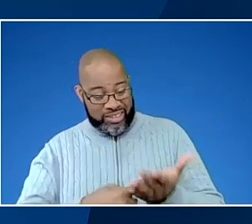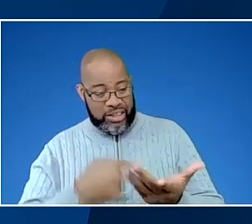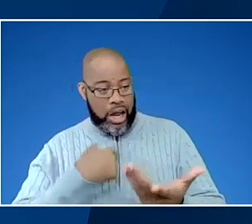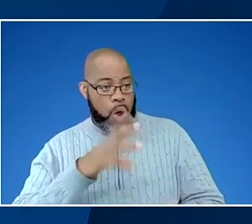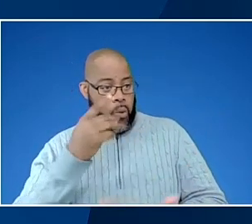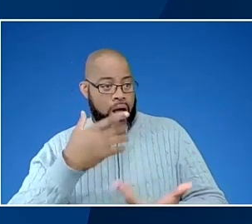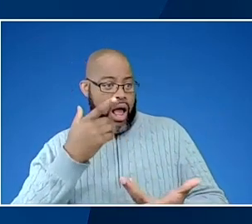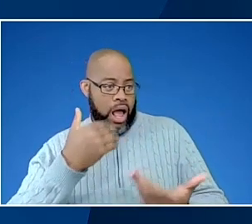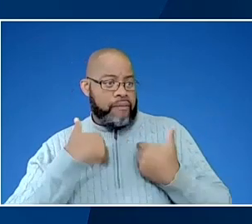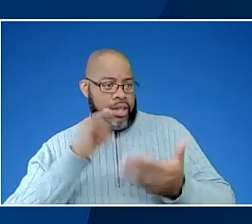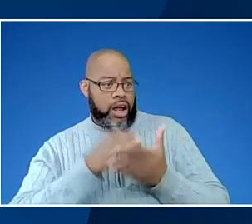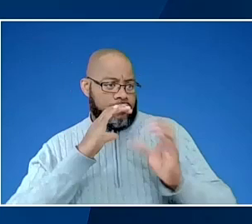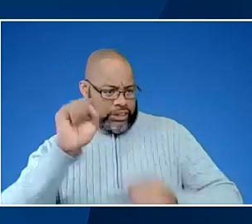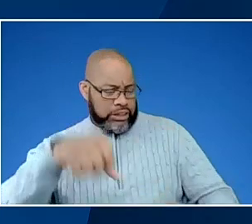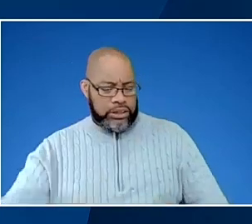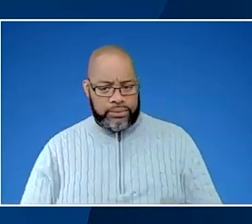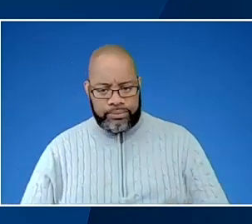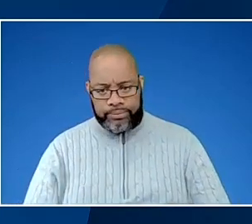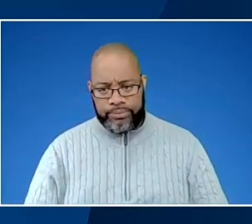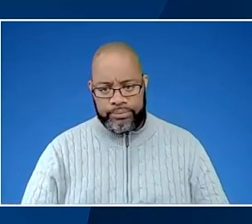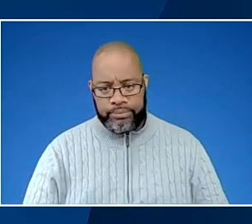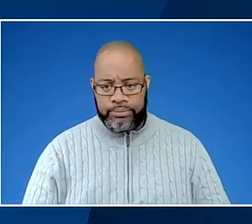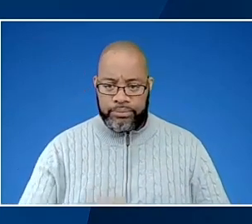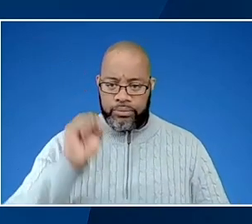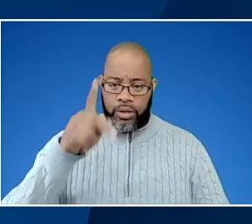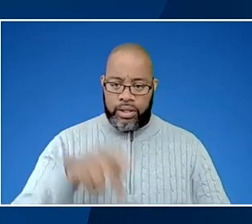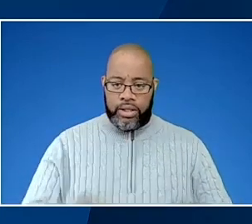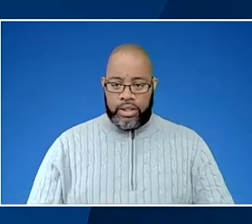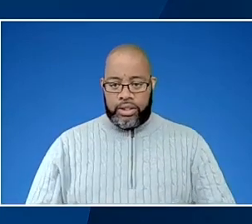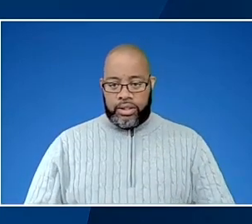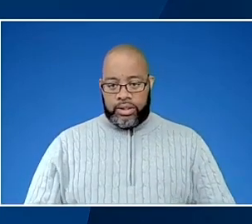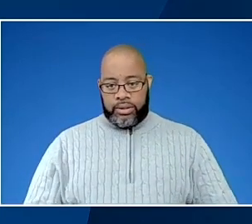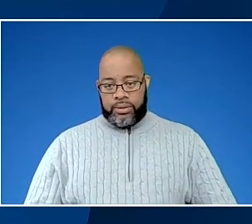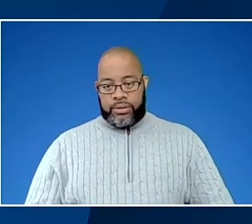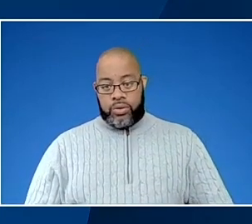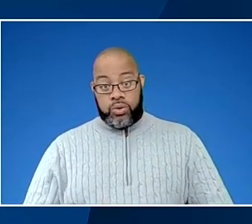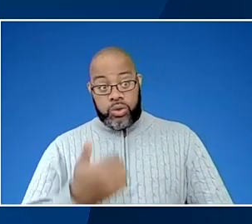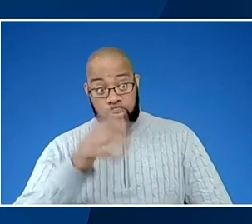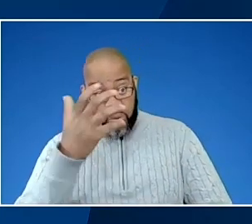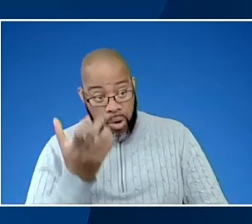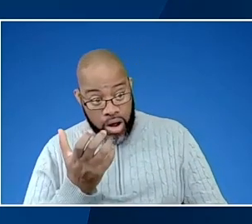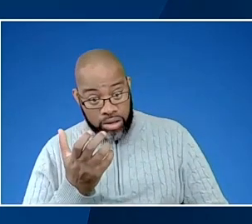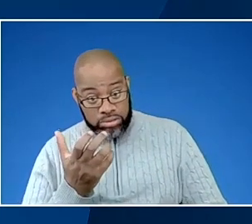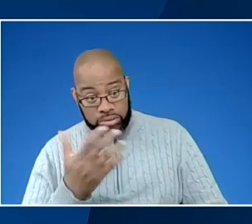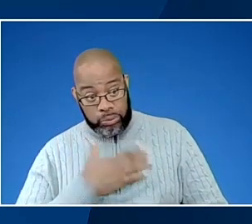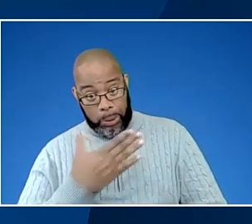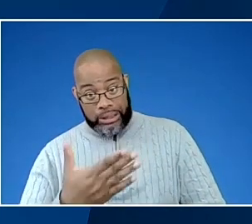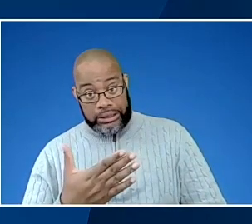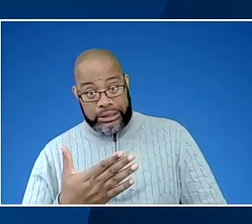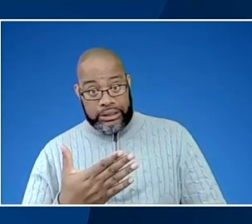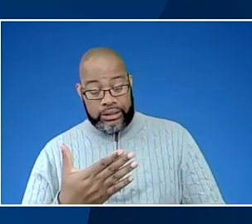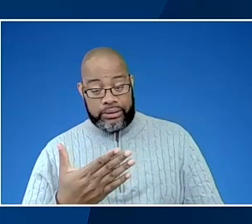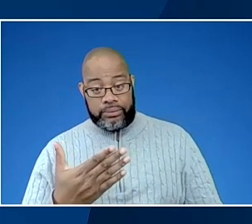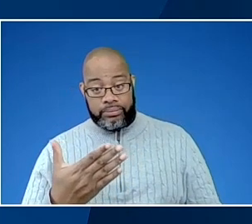conversation. Okay. Would anybody be willing to have a